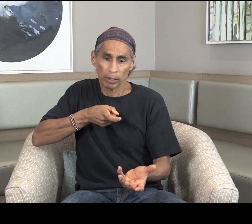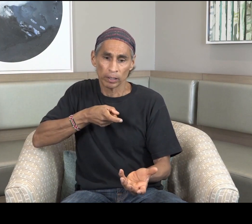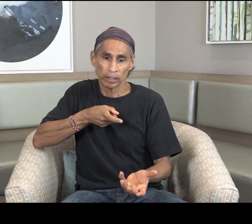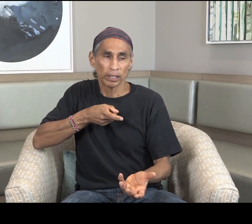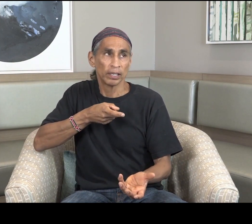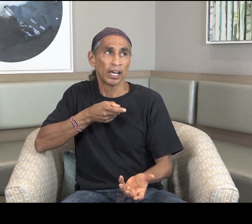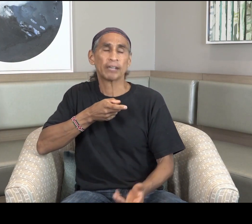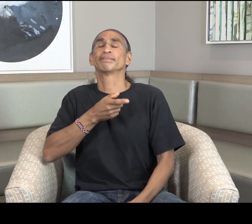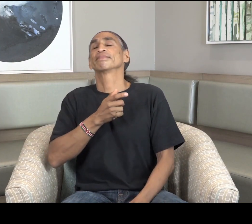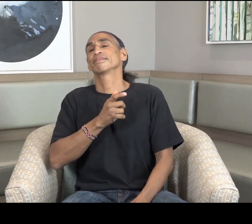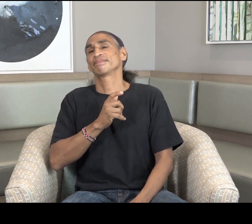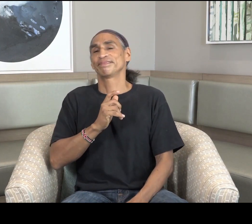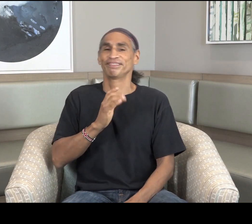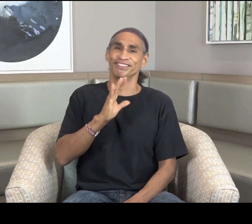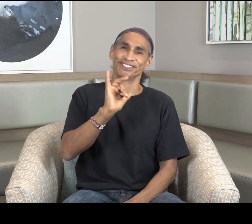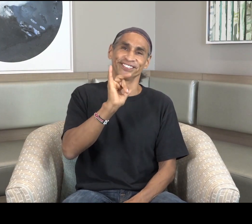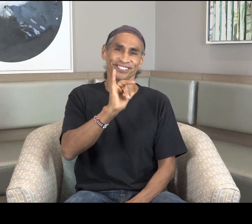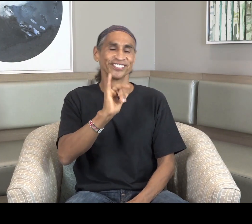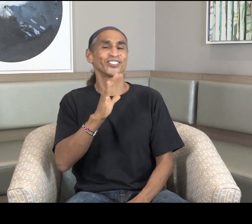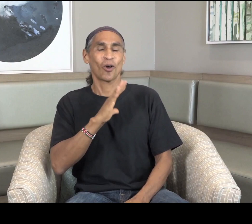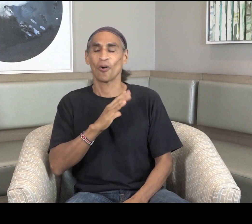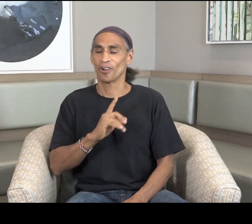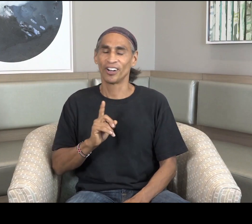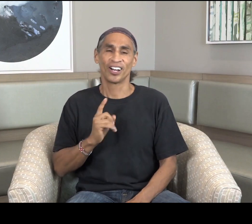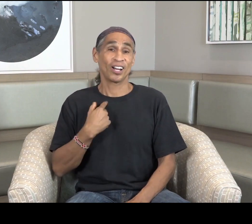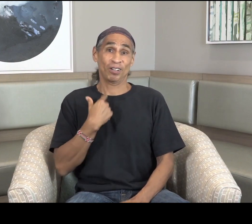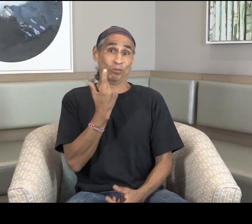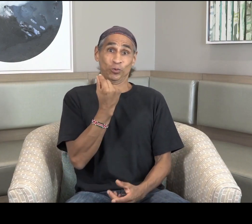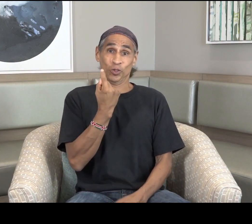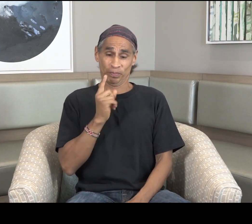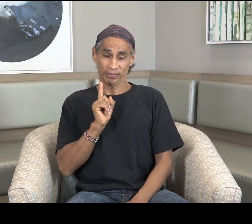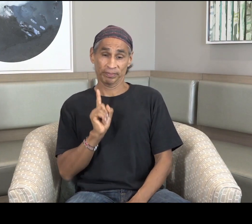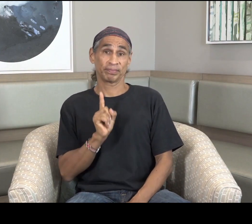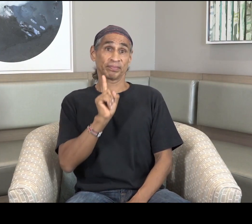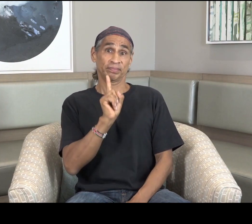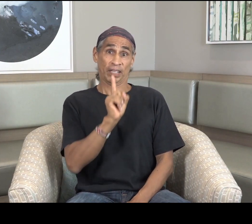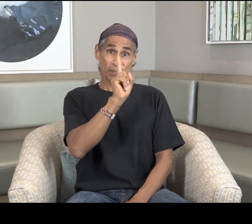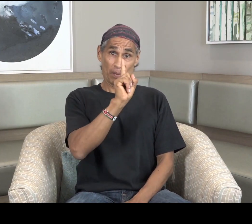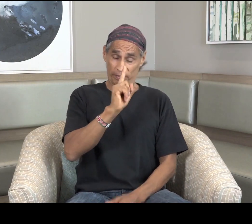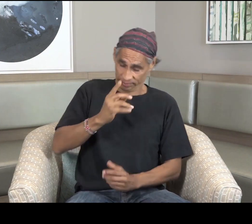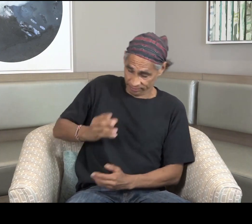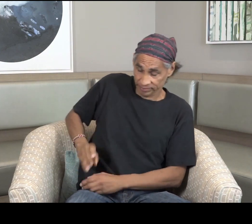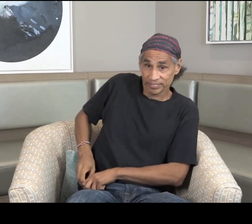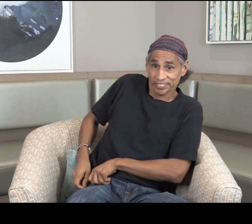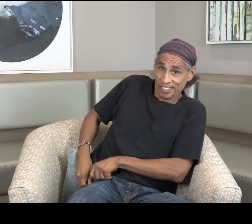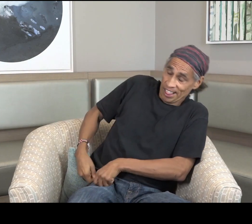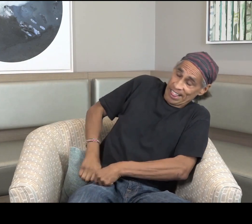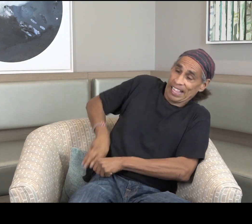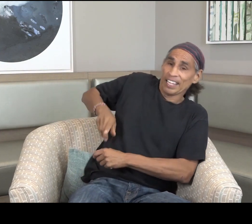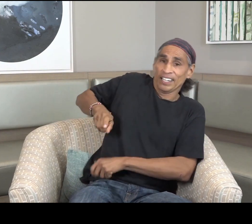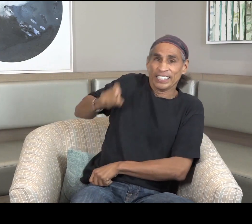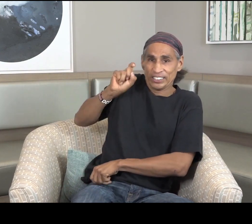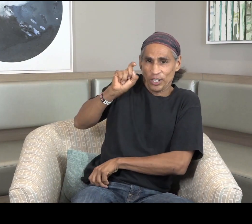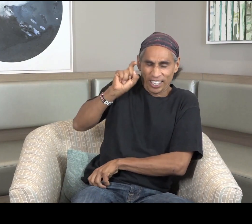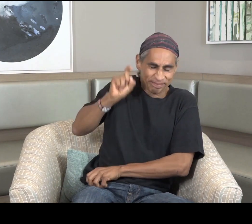we saw that the police was there and was pointing a gun at us